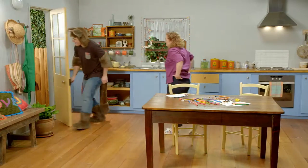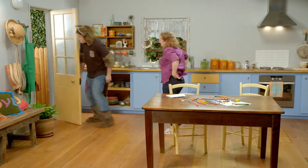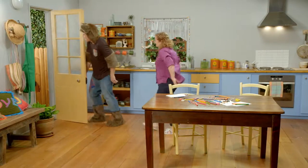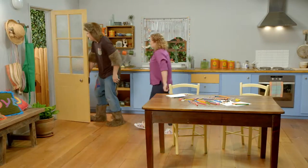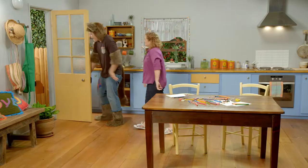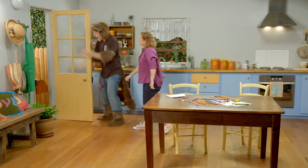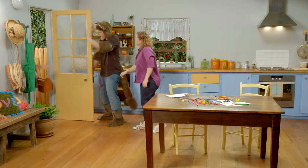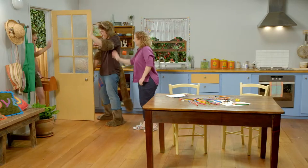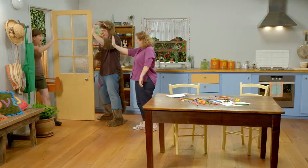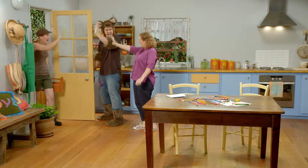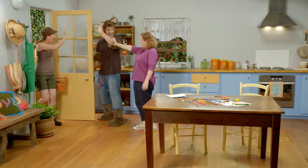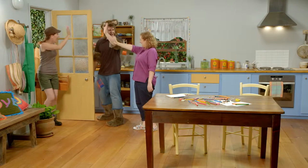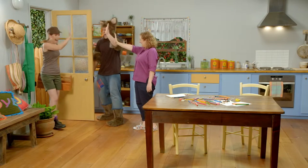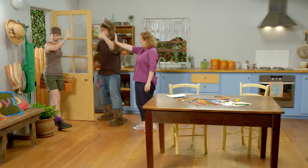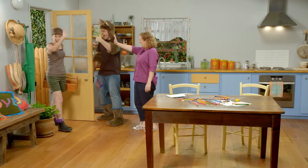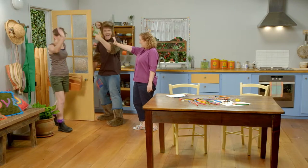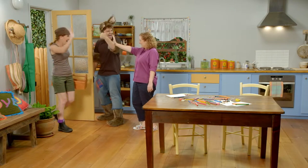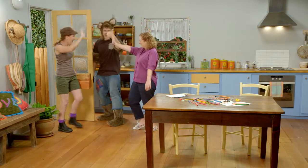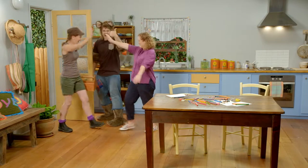Hello Amanda! Hello!